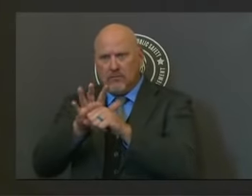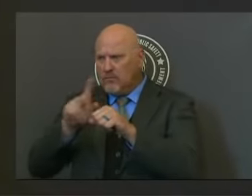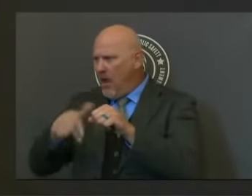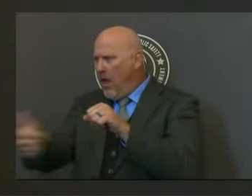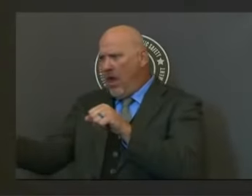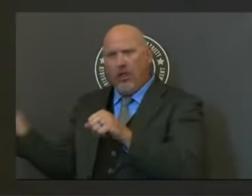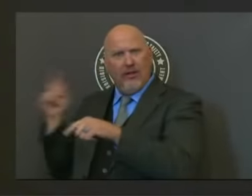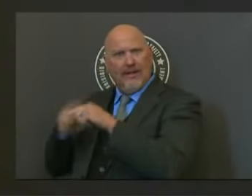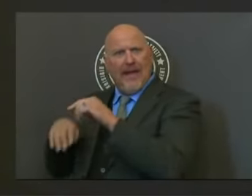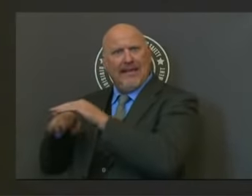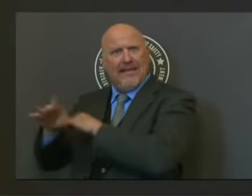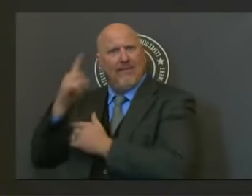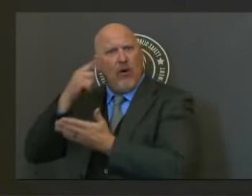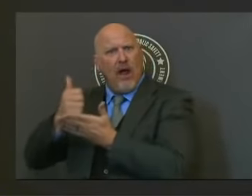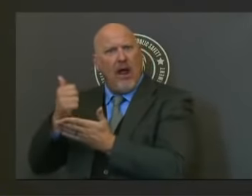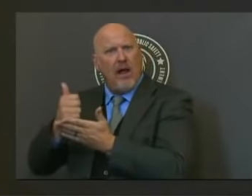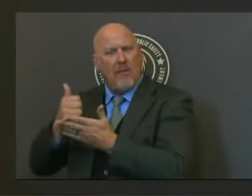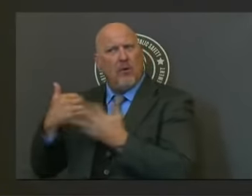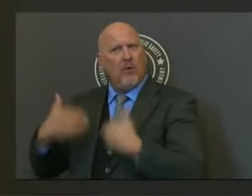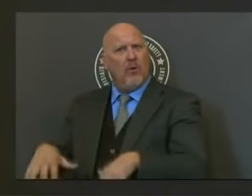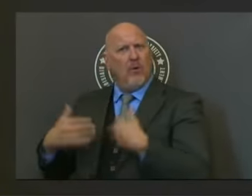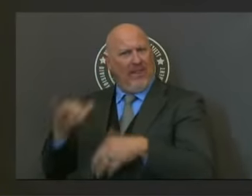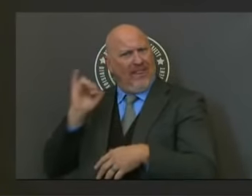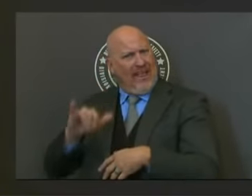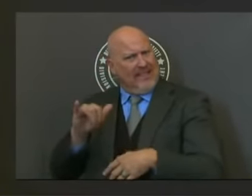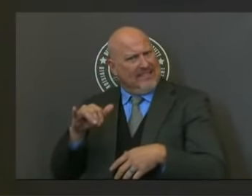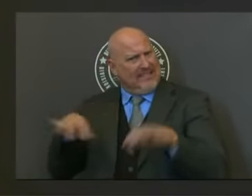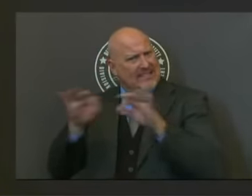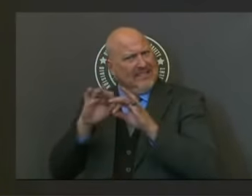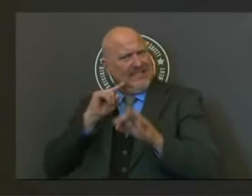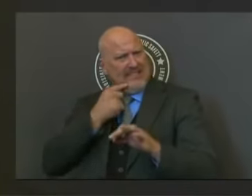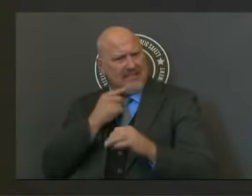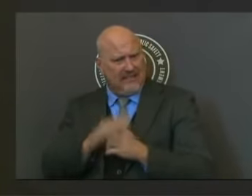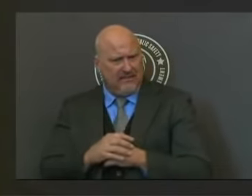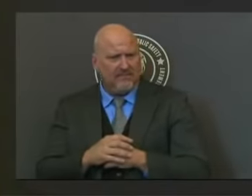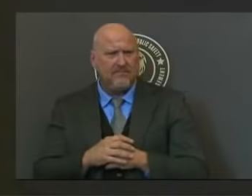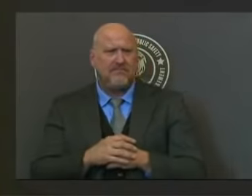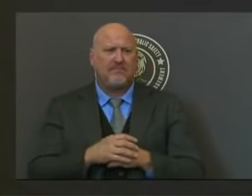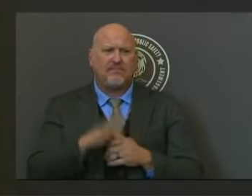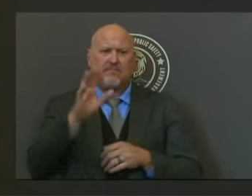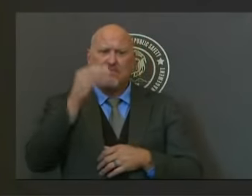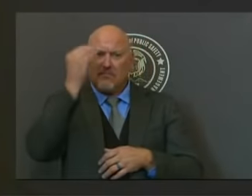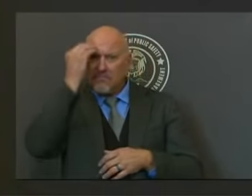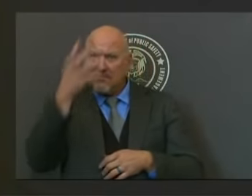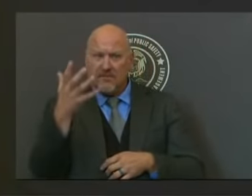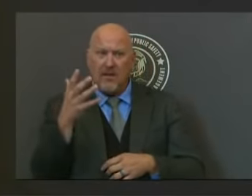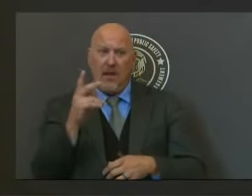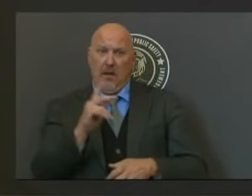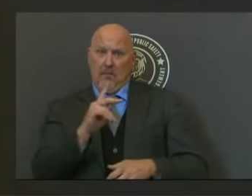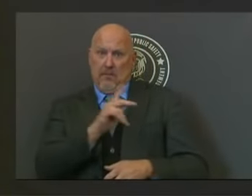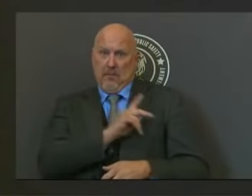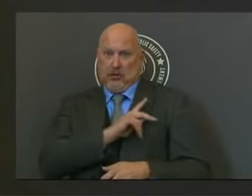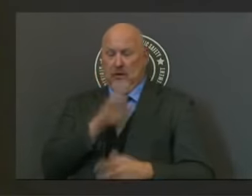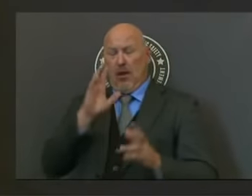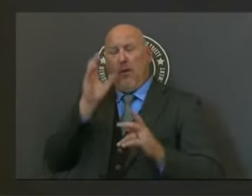really is the personnel to ma'am R. I. C. U. units